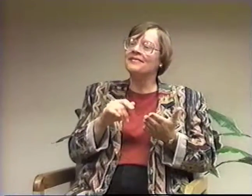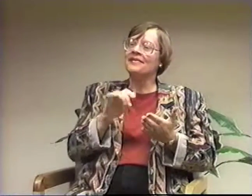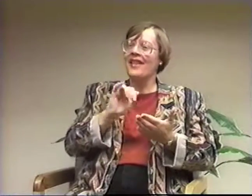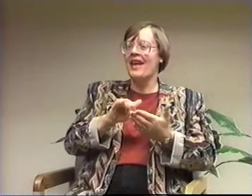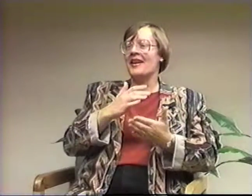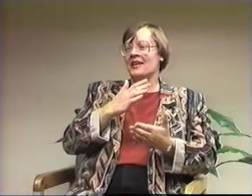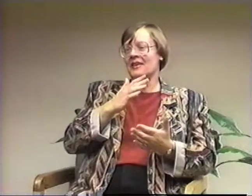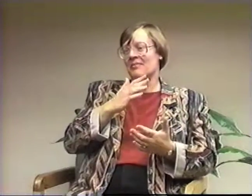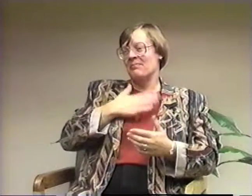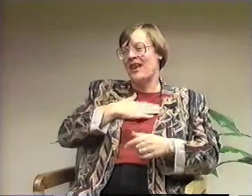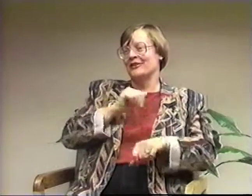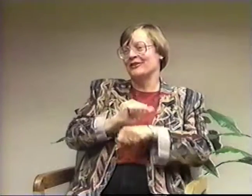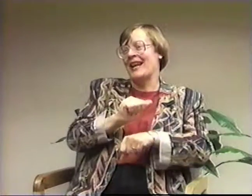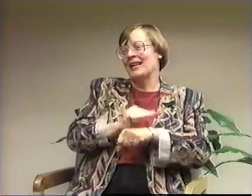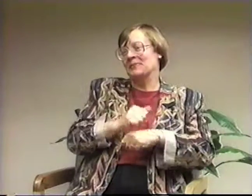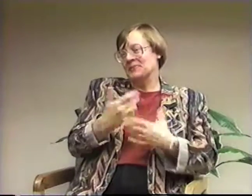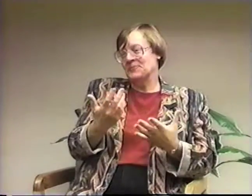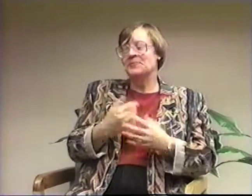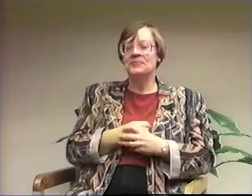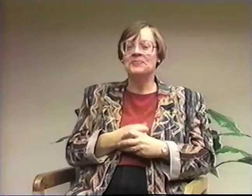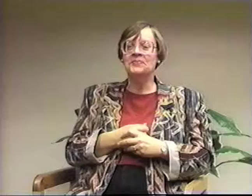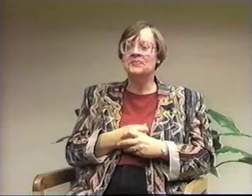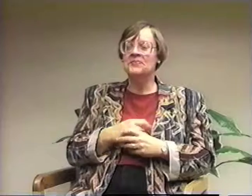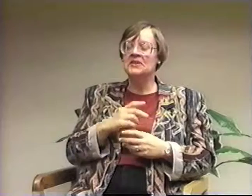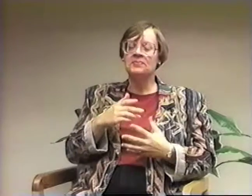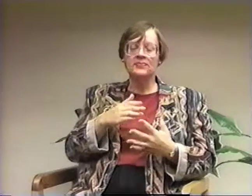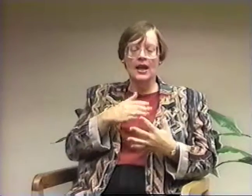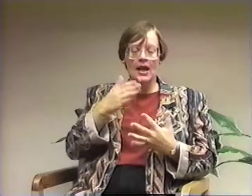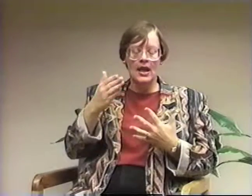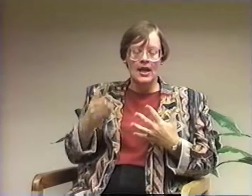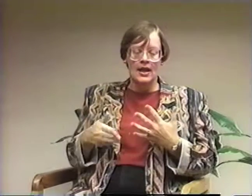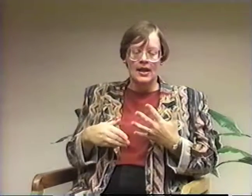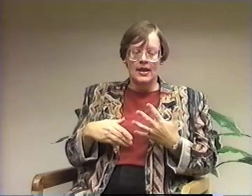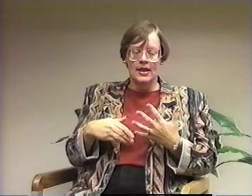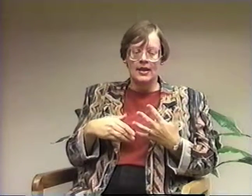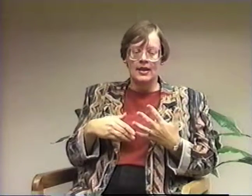I tend to do more mending now. Fixing holes in my son's jeans.